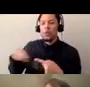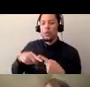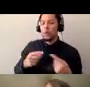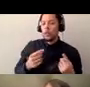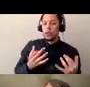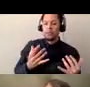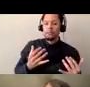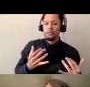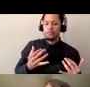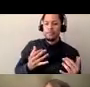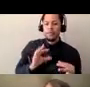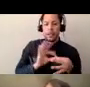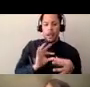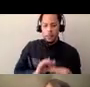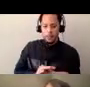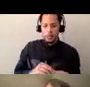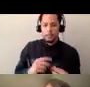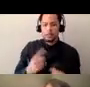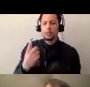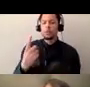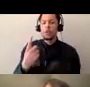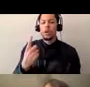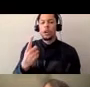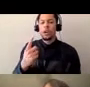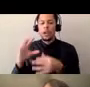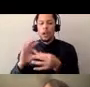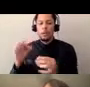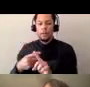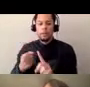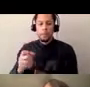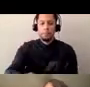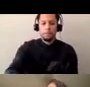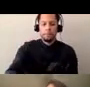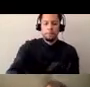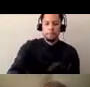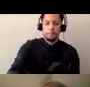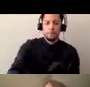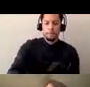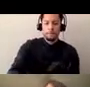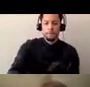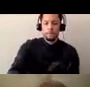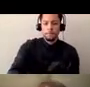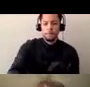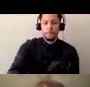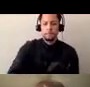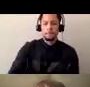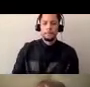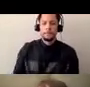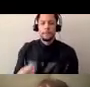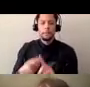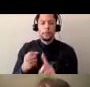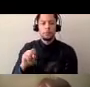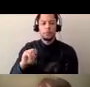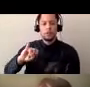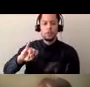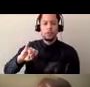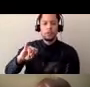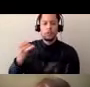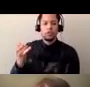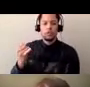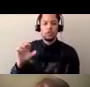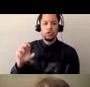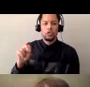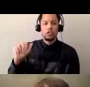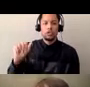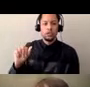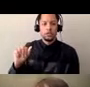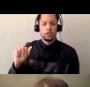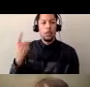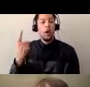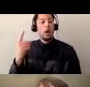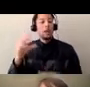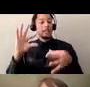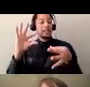One coming from... and she voices one sentence mission statement is Jenny's helpers is here